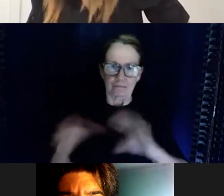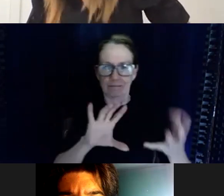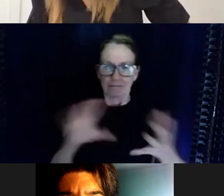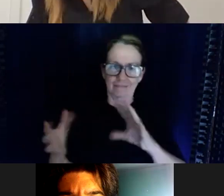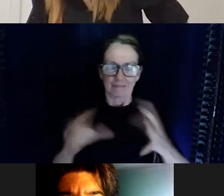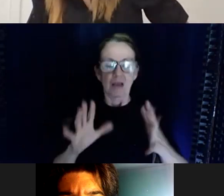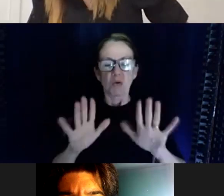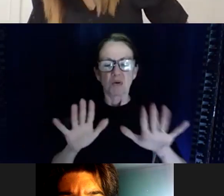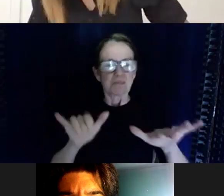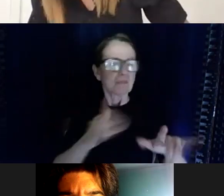AND NOT HAVE TO GO BACK AND FORTH.